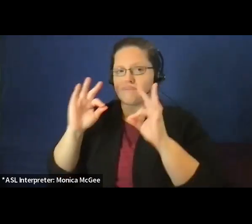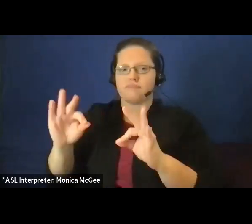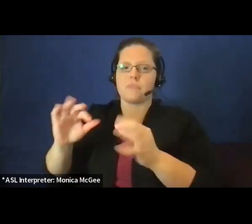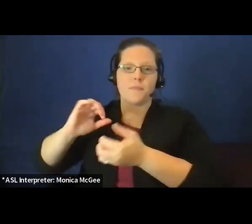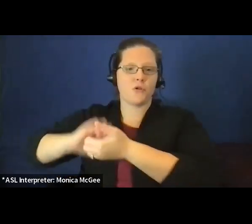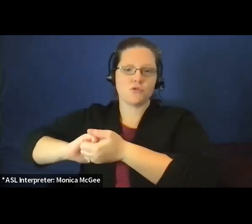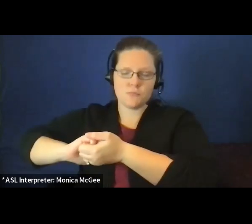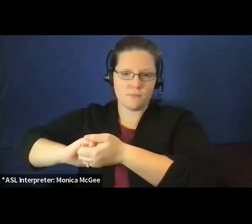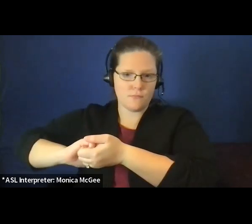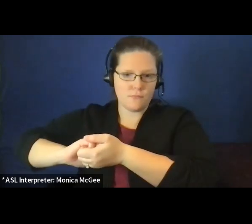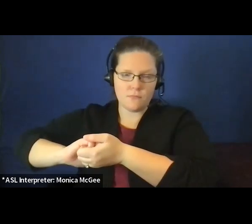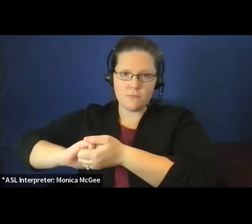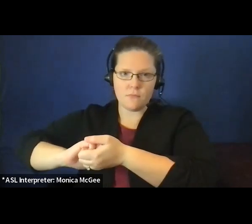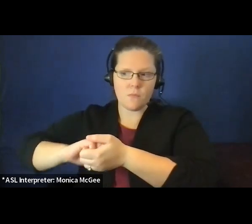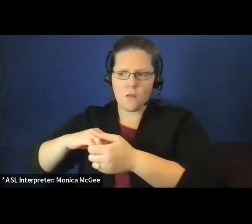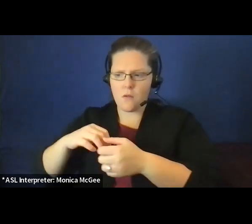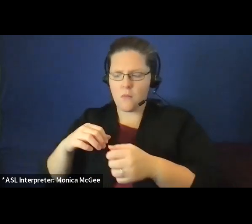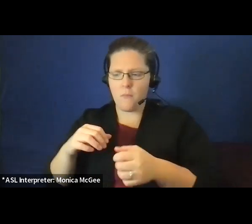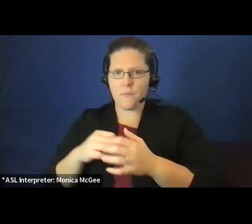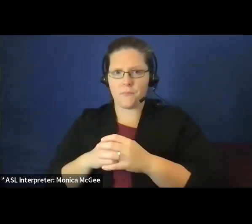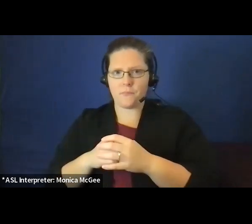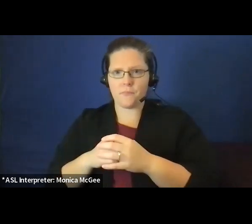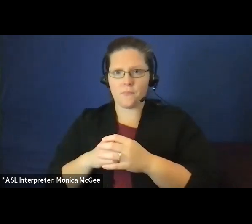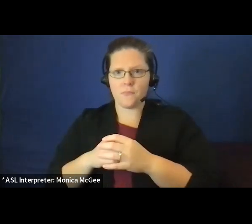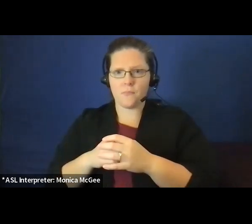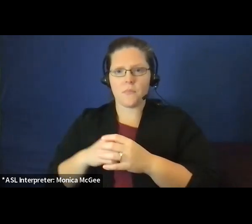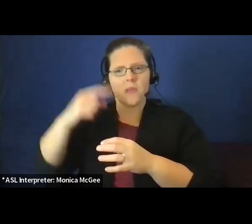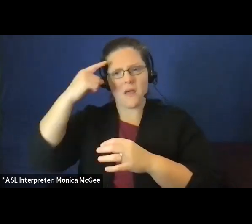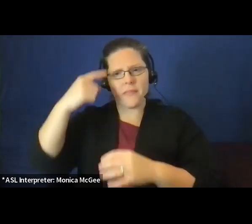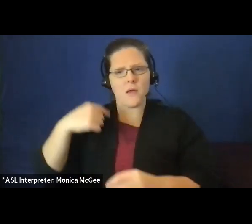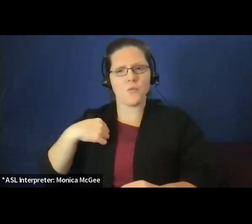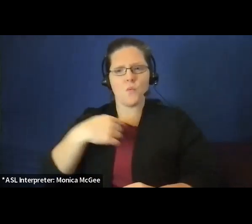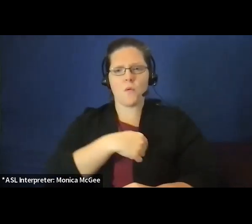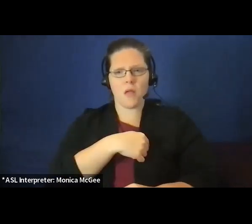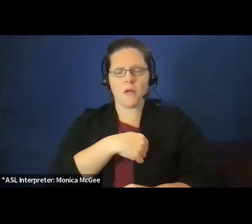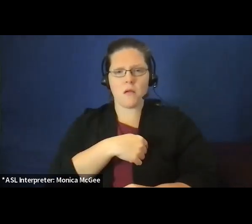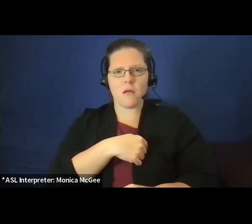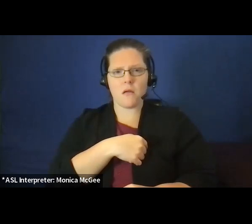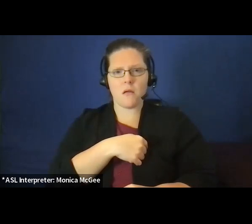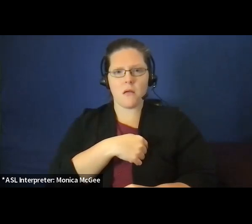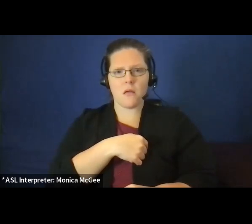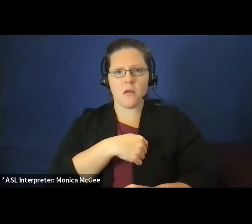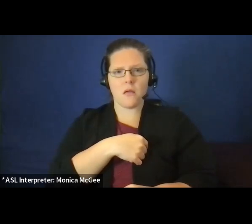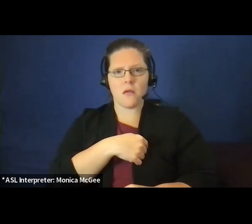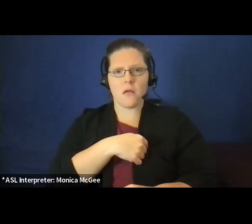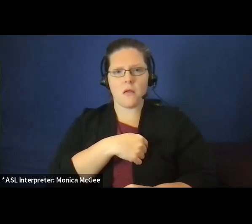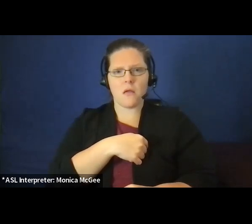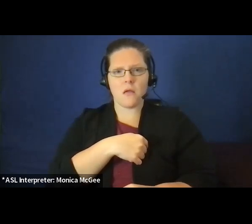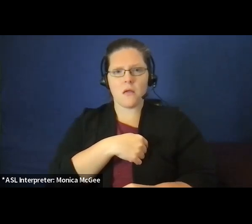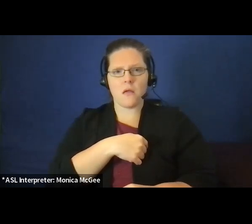part of independent living, the personal care assistants. It became